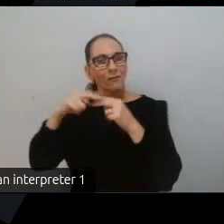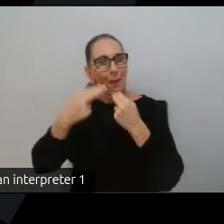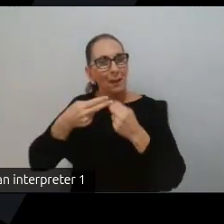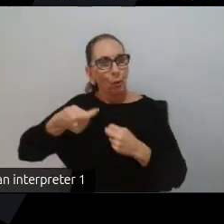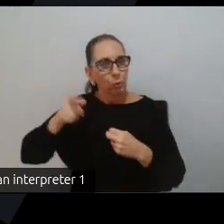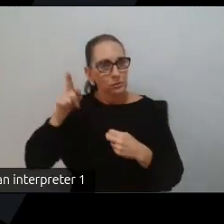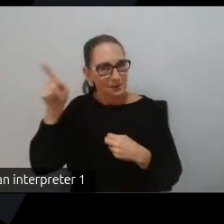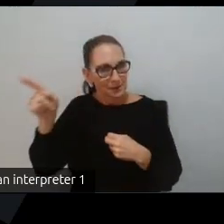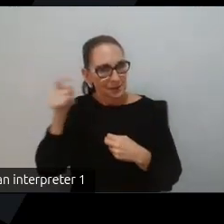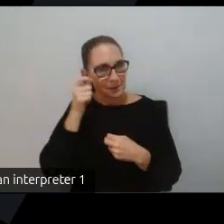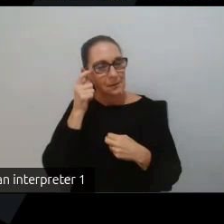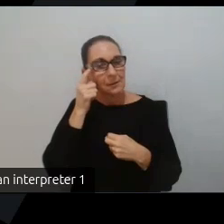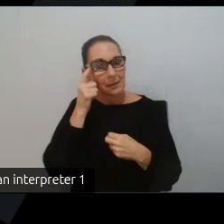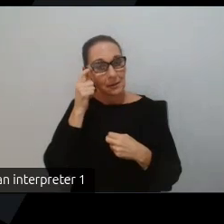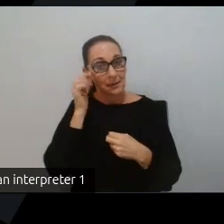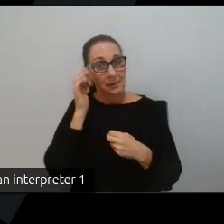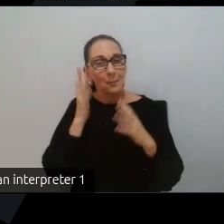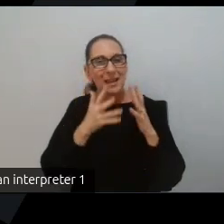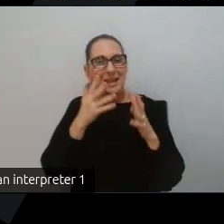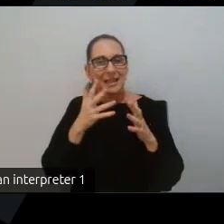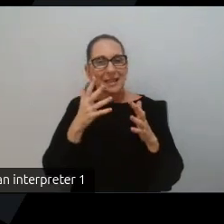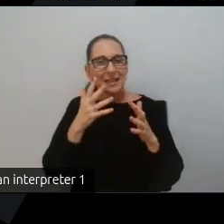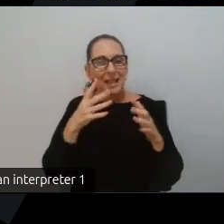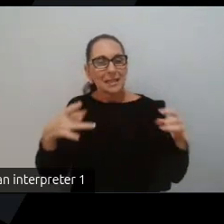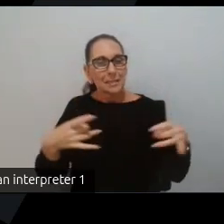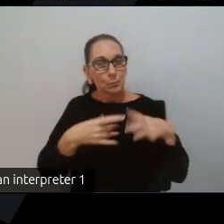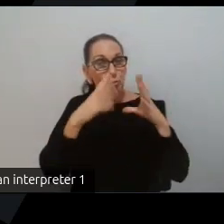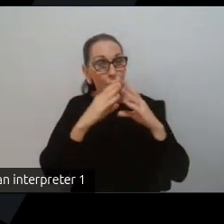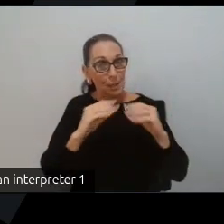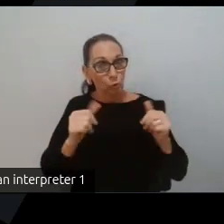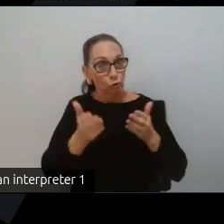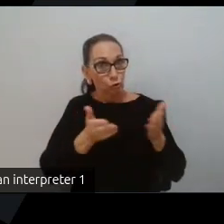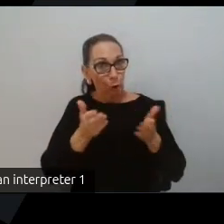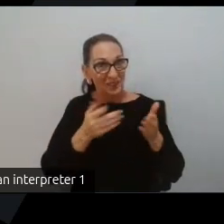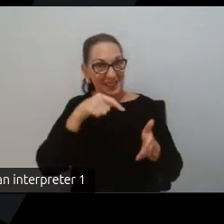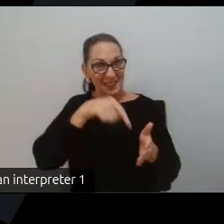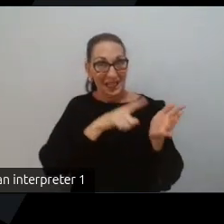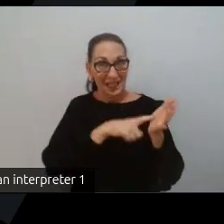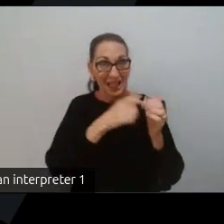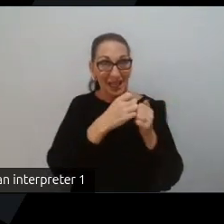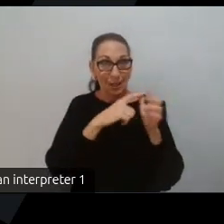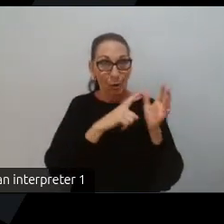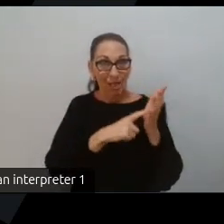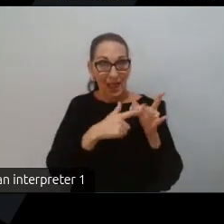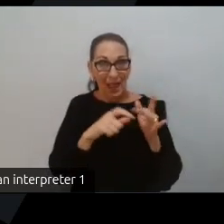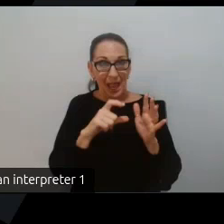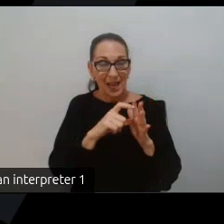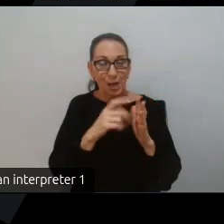reason, dispute resolution services at legal aid is often the first port of call when clients come